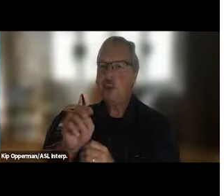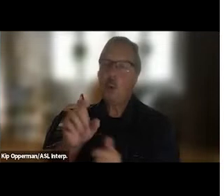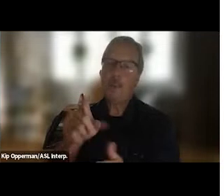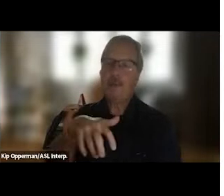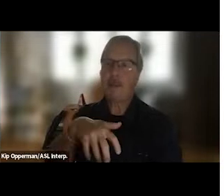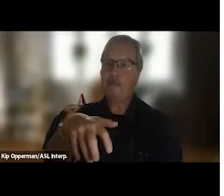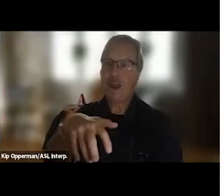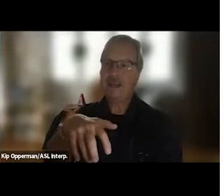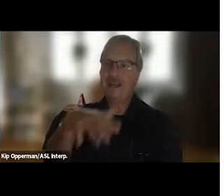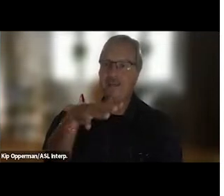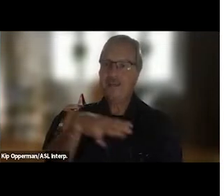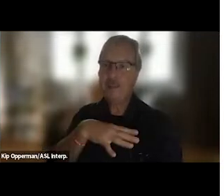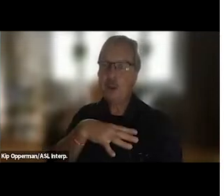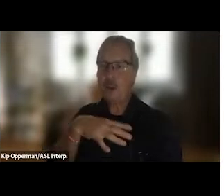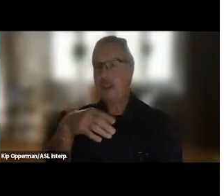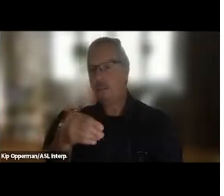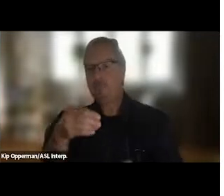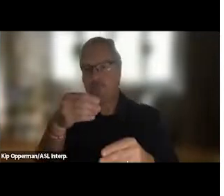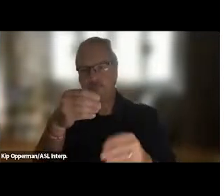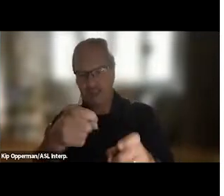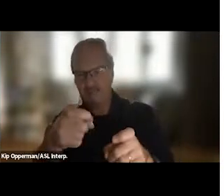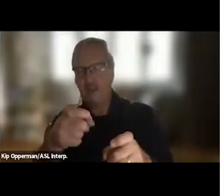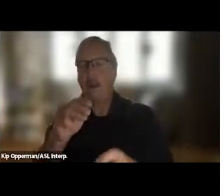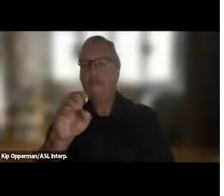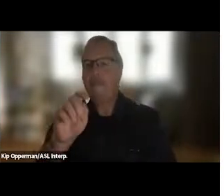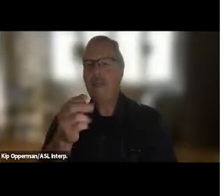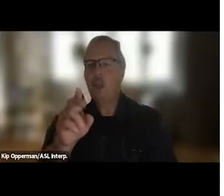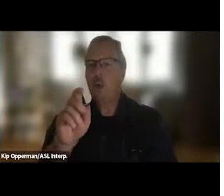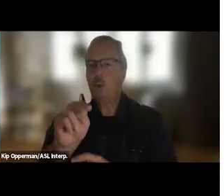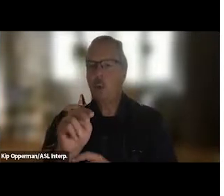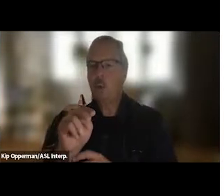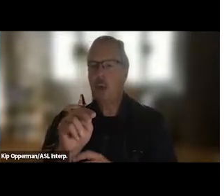it was placed on methadone. None of the jail providers at this point